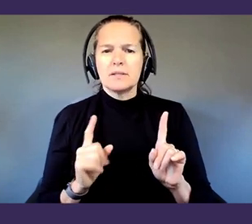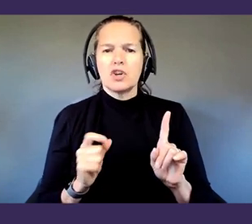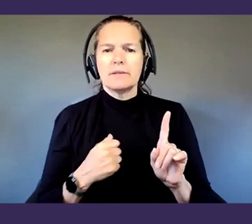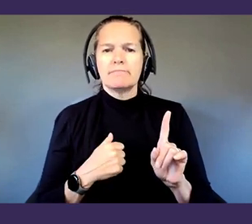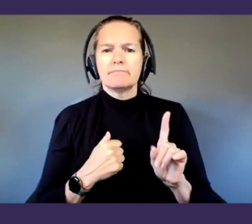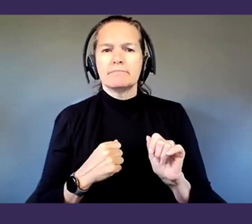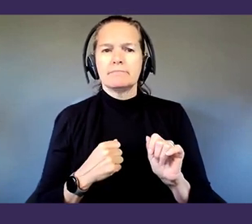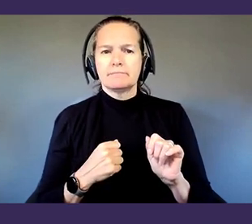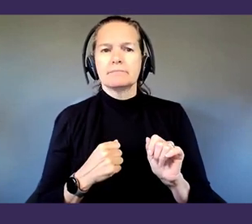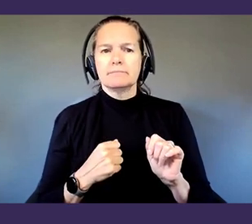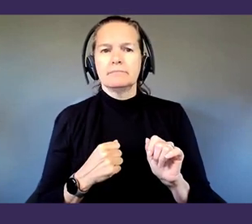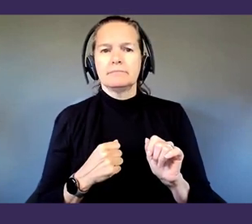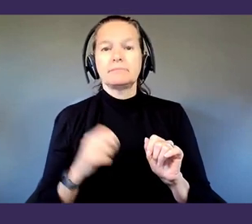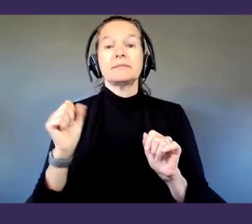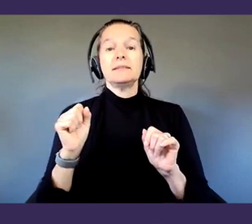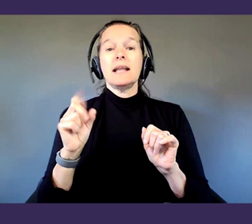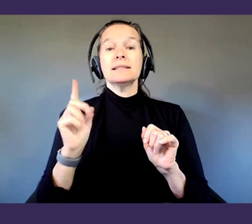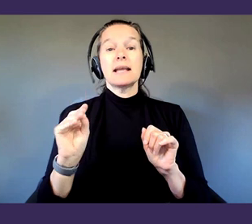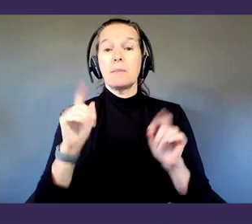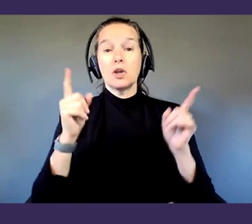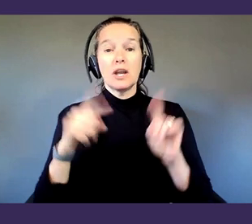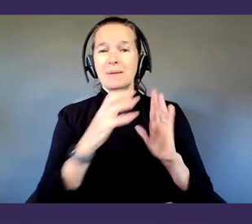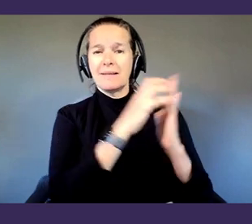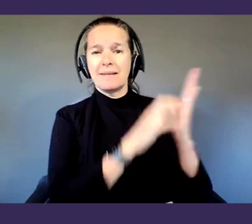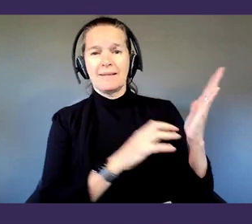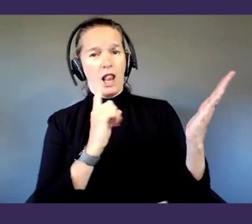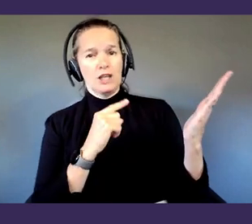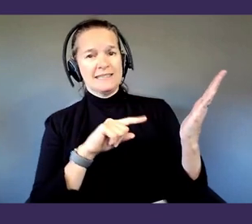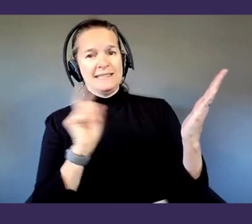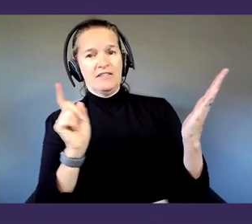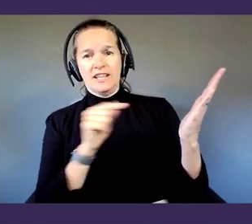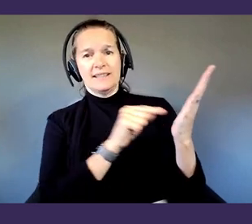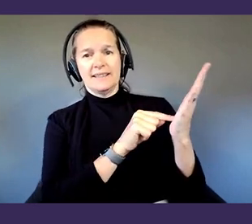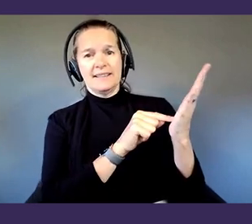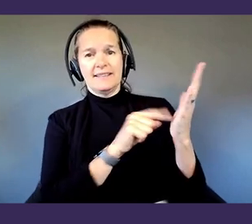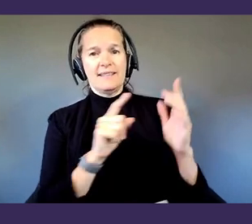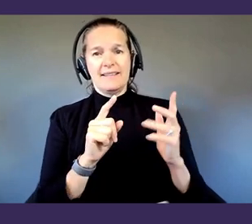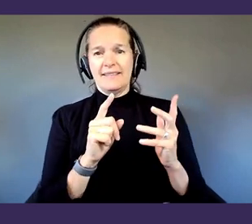SDM agreements look different for everyone, right? So what I like to say is that they are uniquely tailored